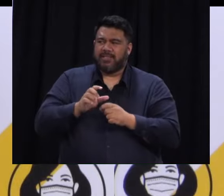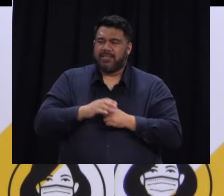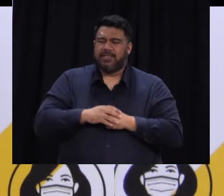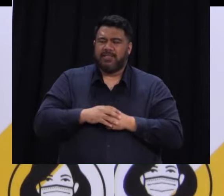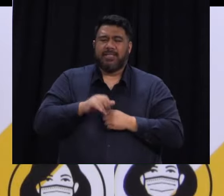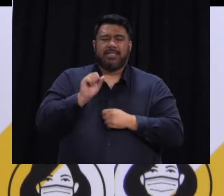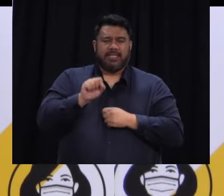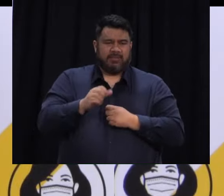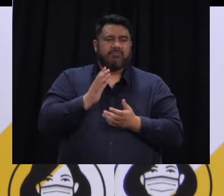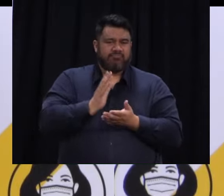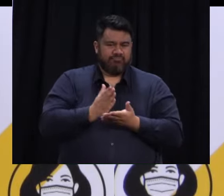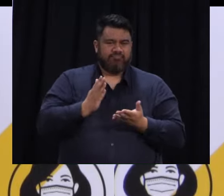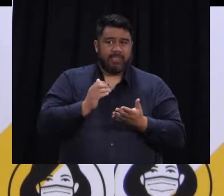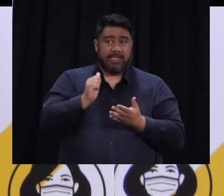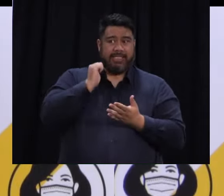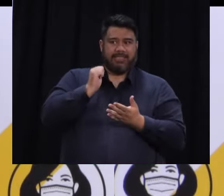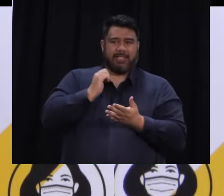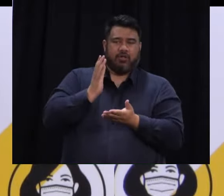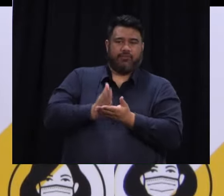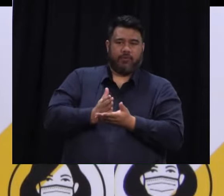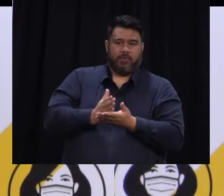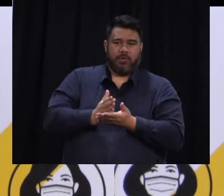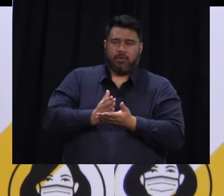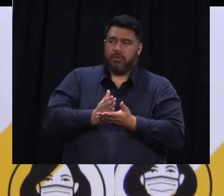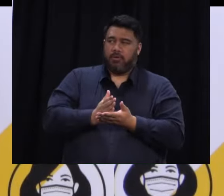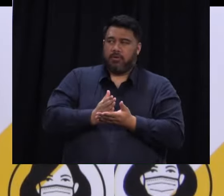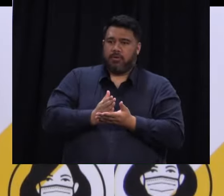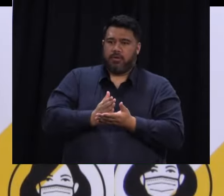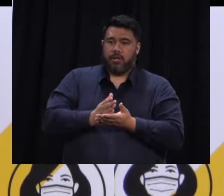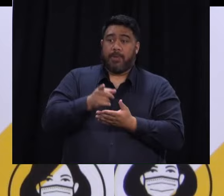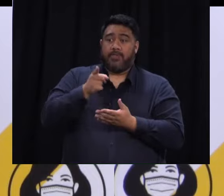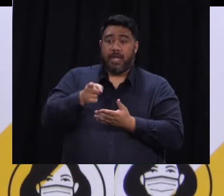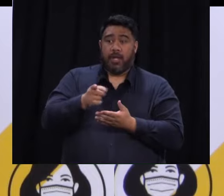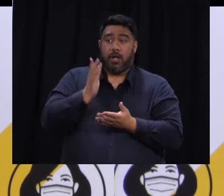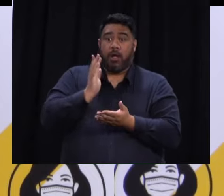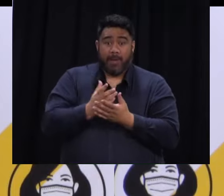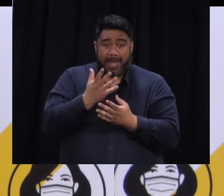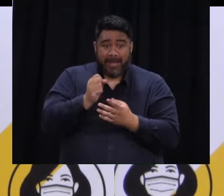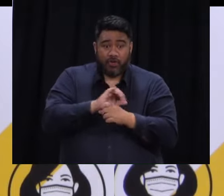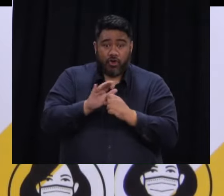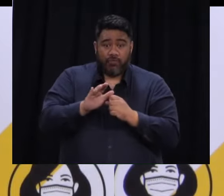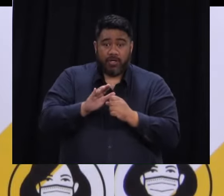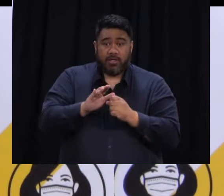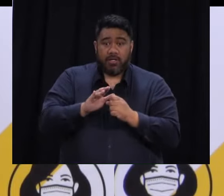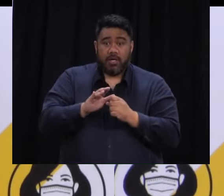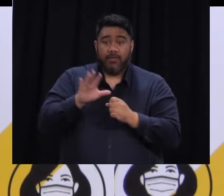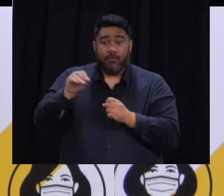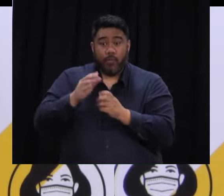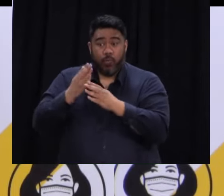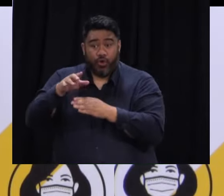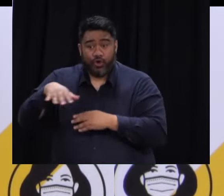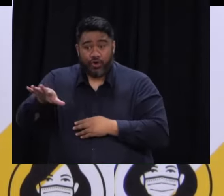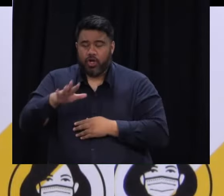the Novotel and Ellersley. A staff member at the Novotel and Ellersley did test positive